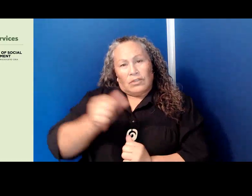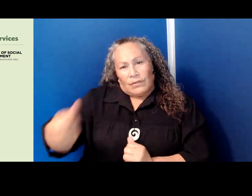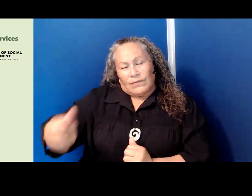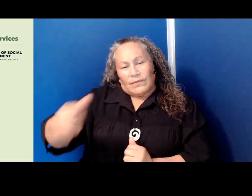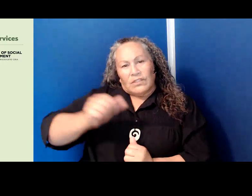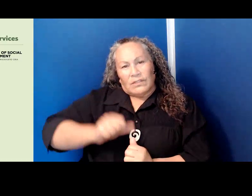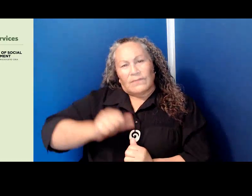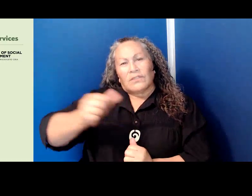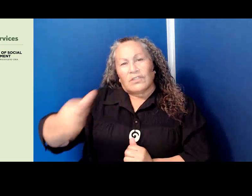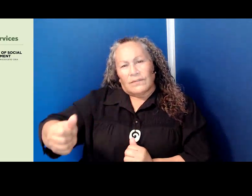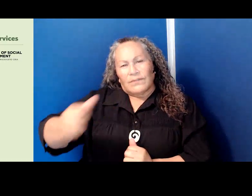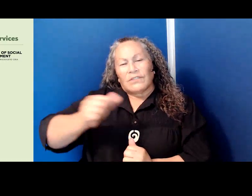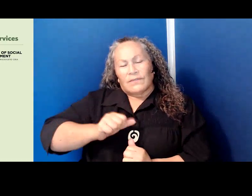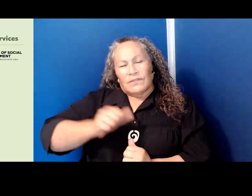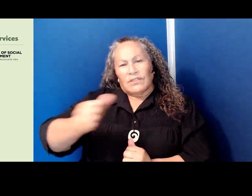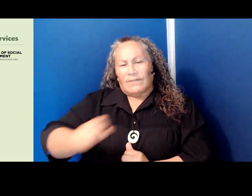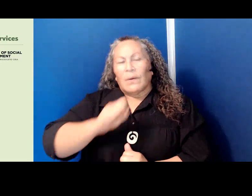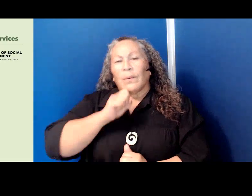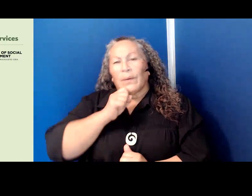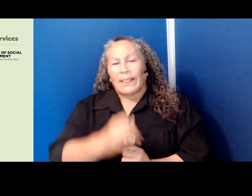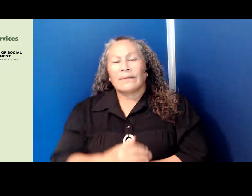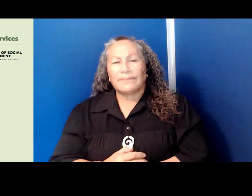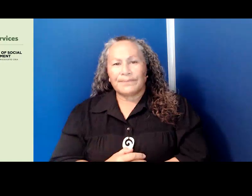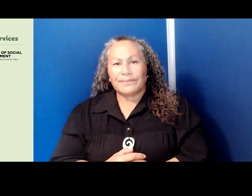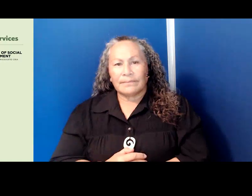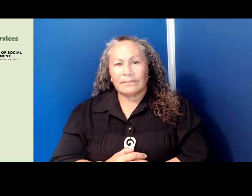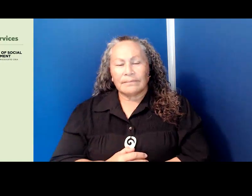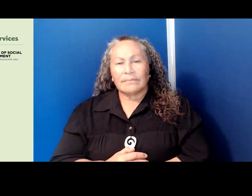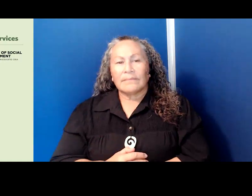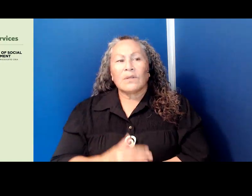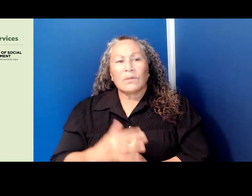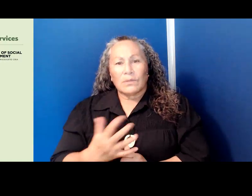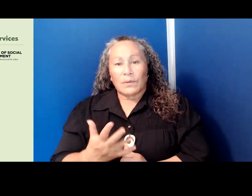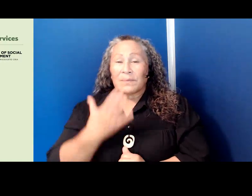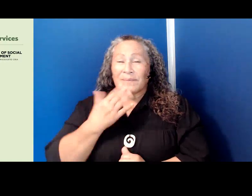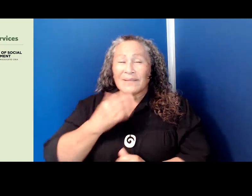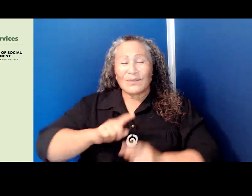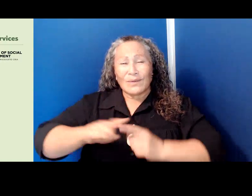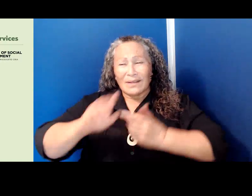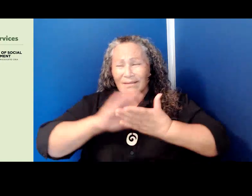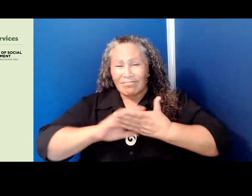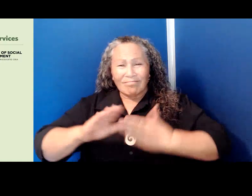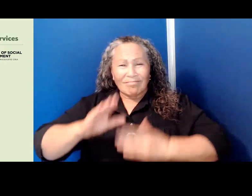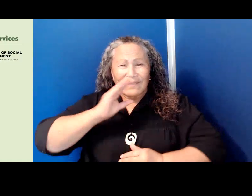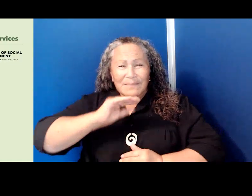the speakers in this forum. So please, please try to speak clearly and especially when saying